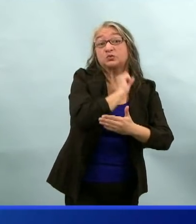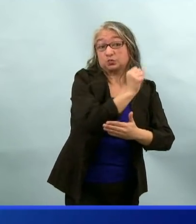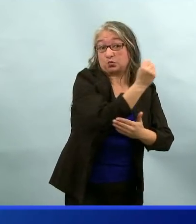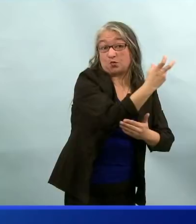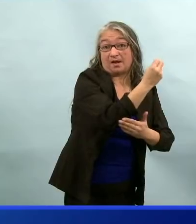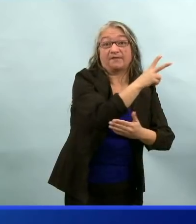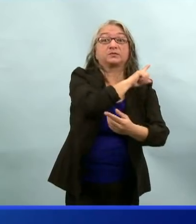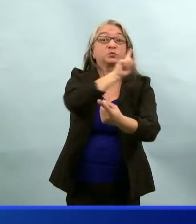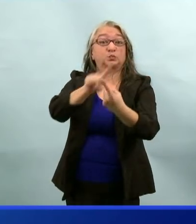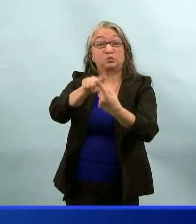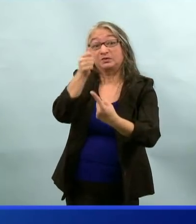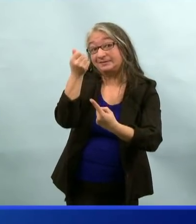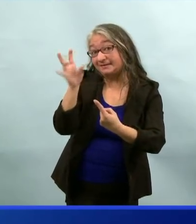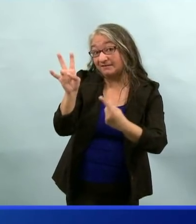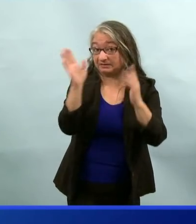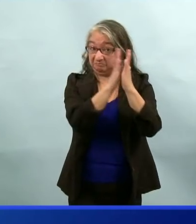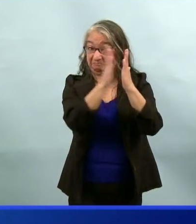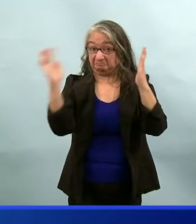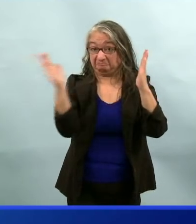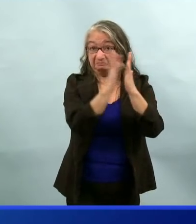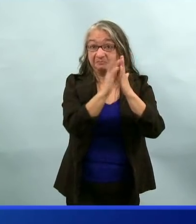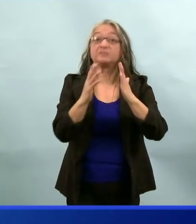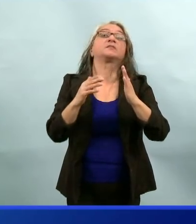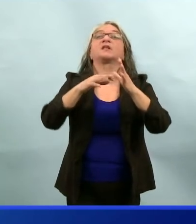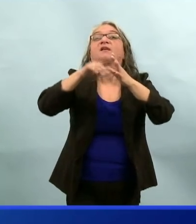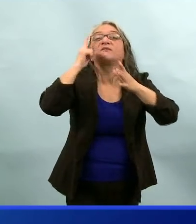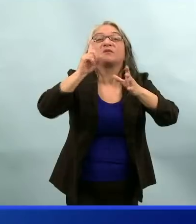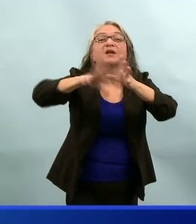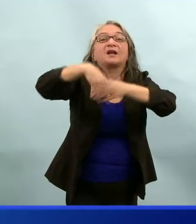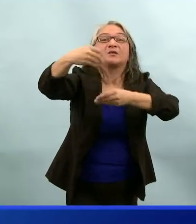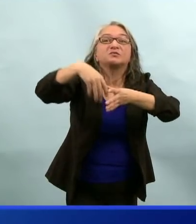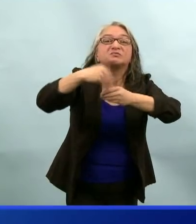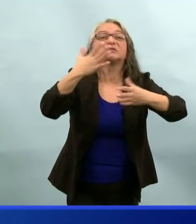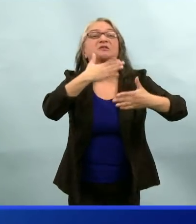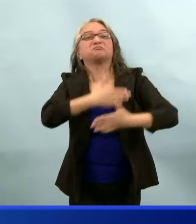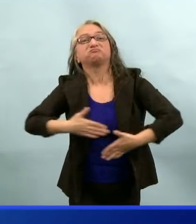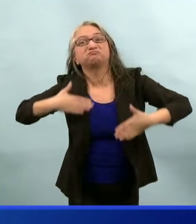including extracurricular activities offered by school to provide proof that they have received at